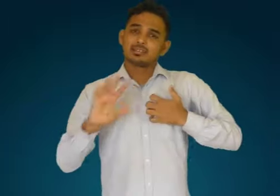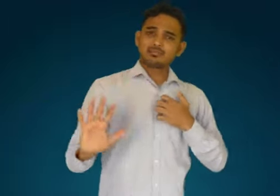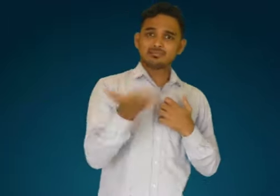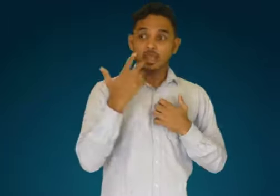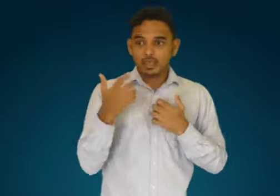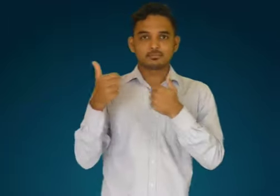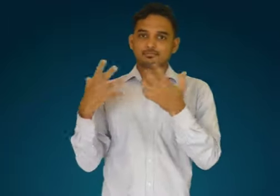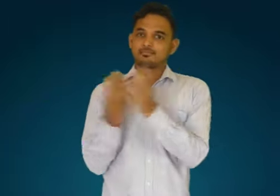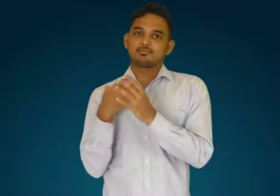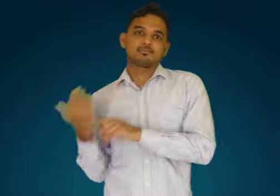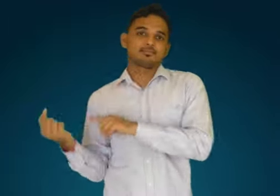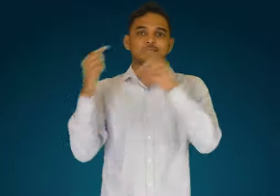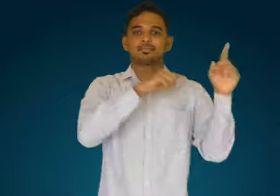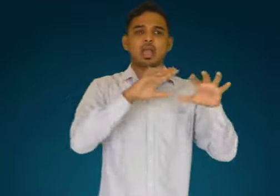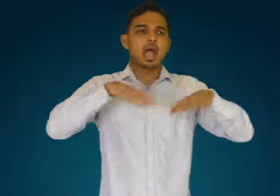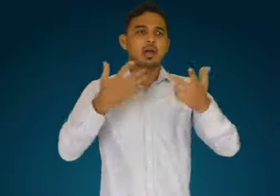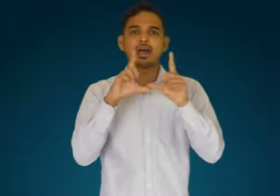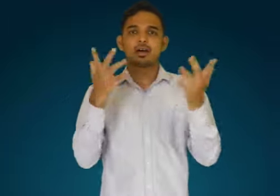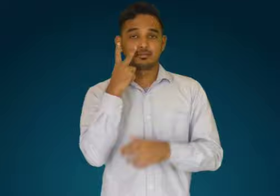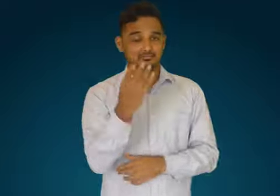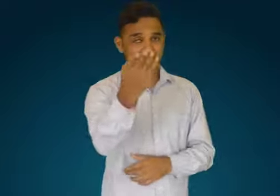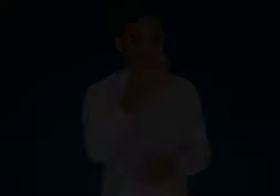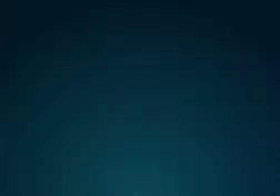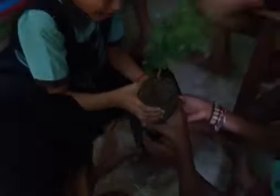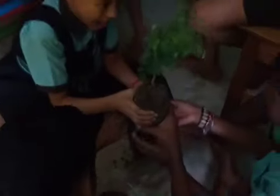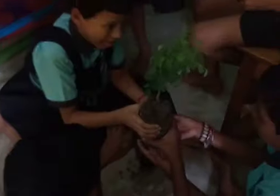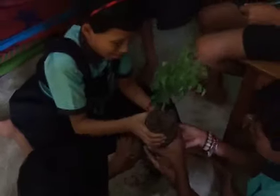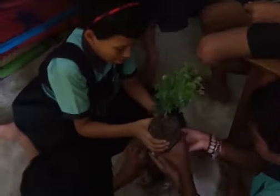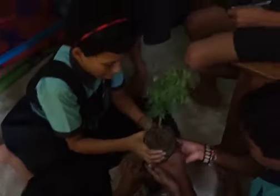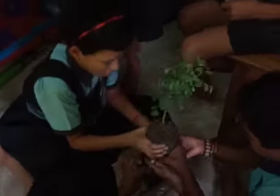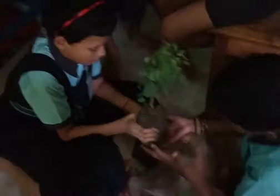we took two plants one covered and the other without the cover